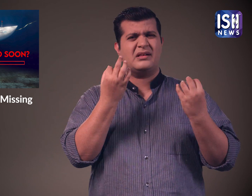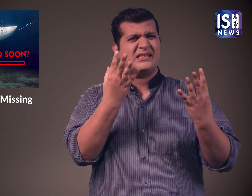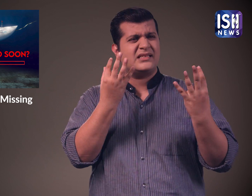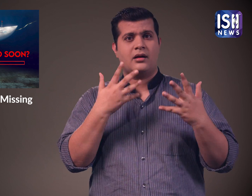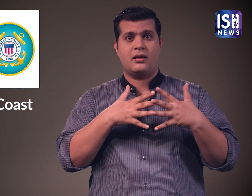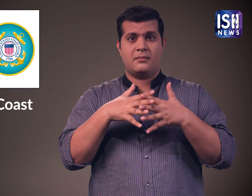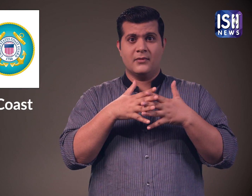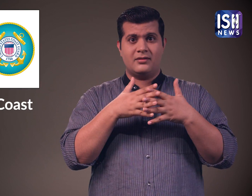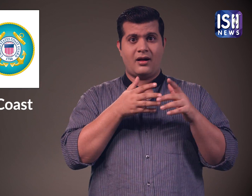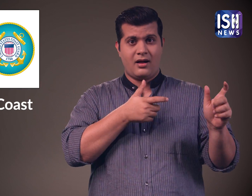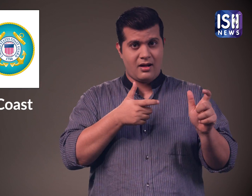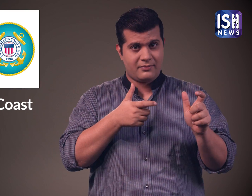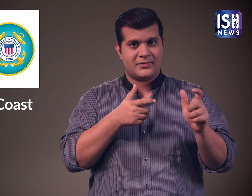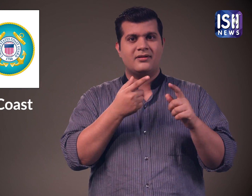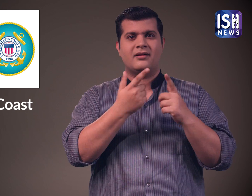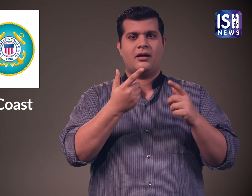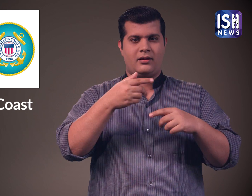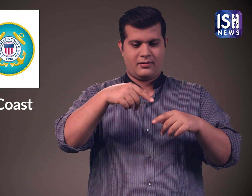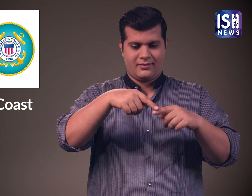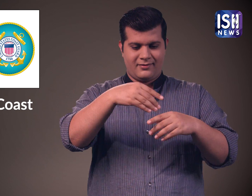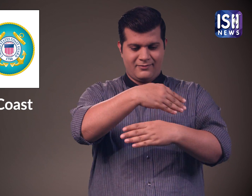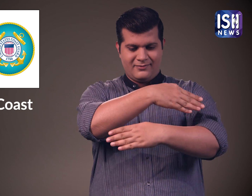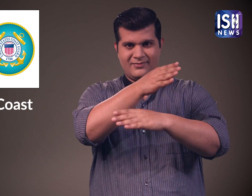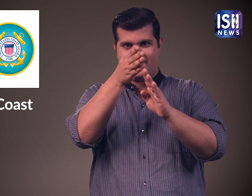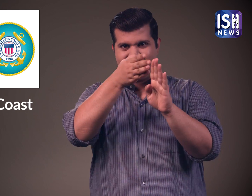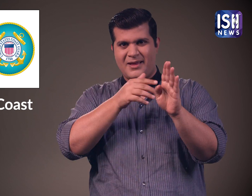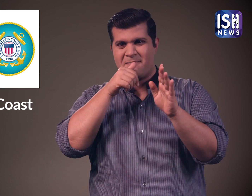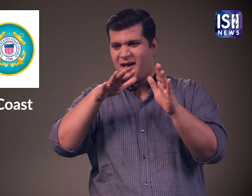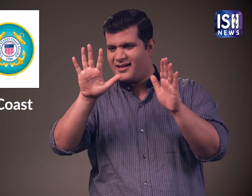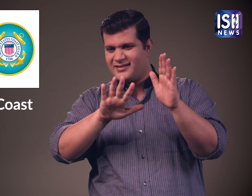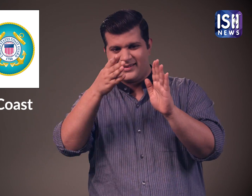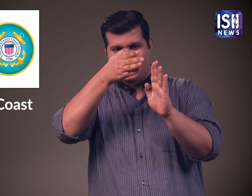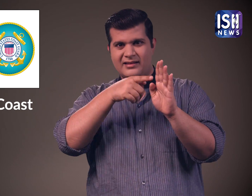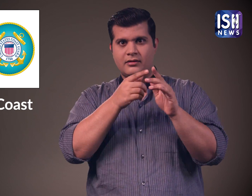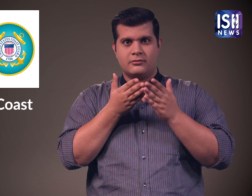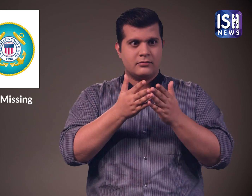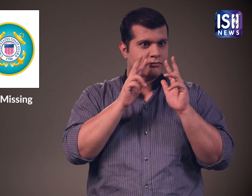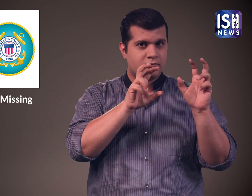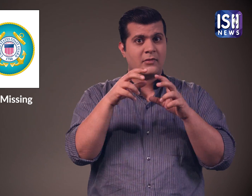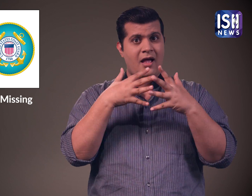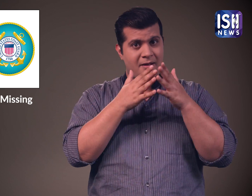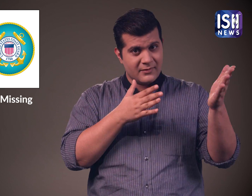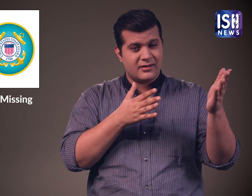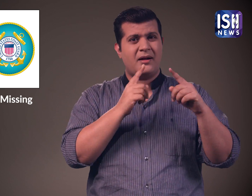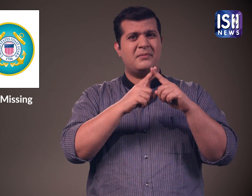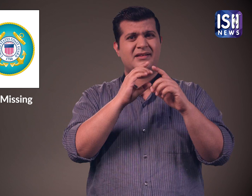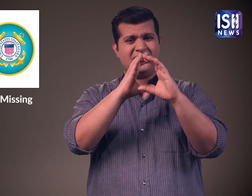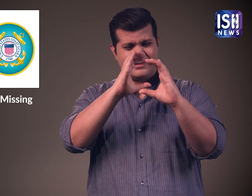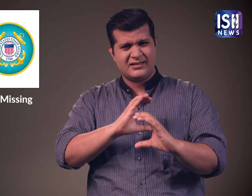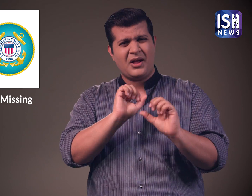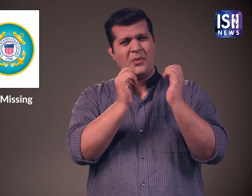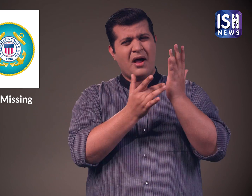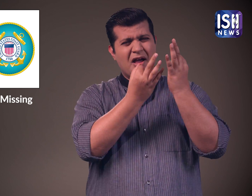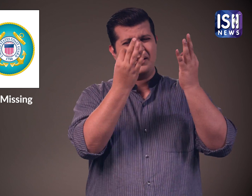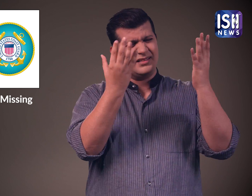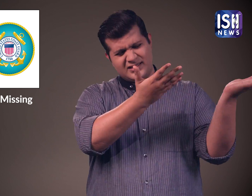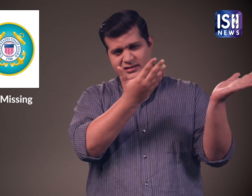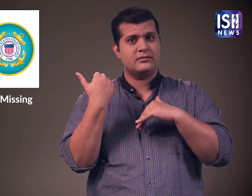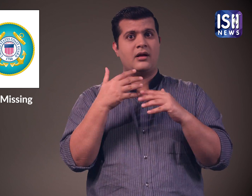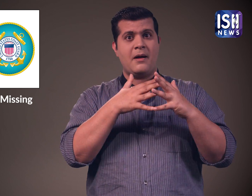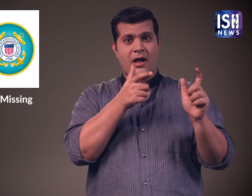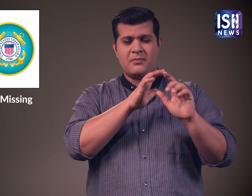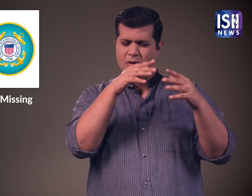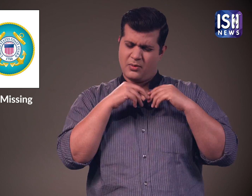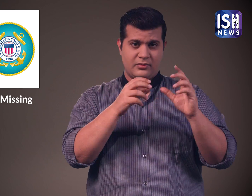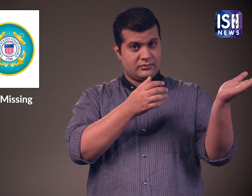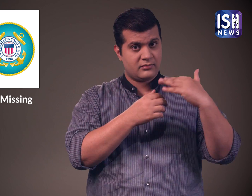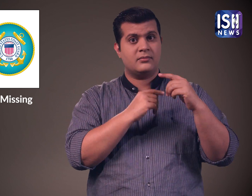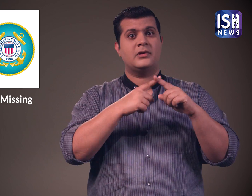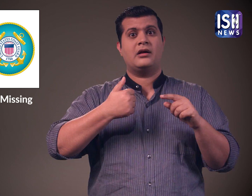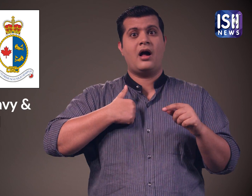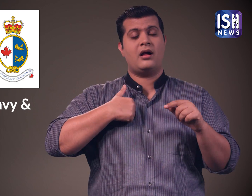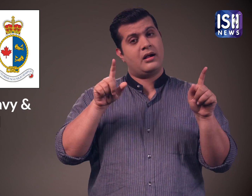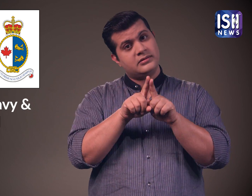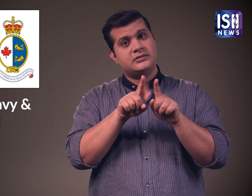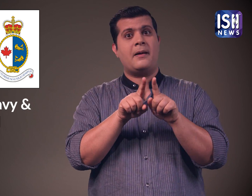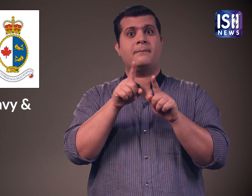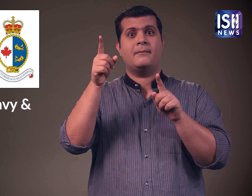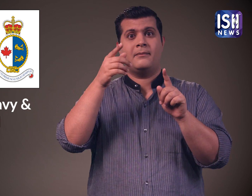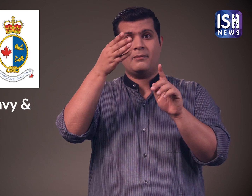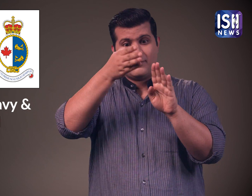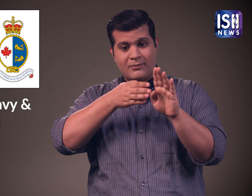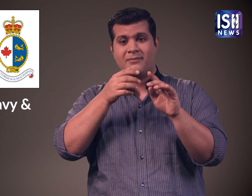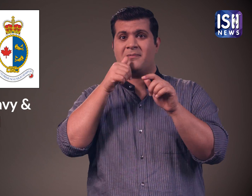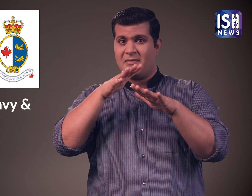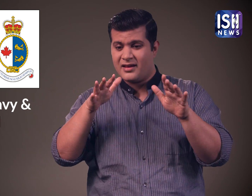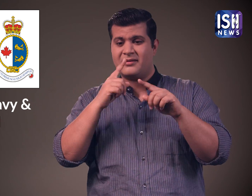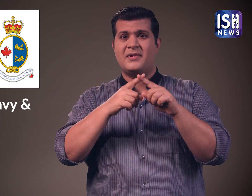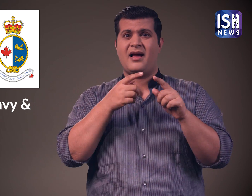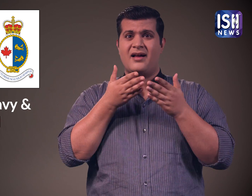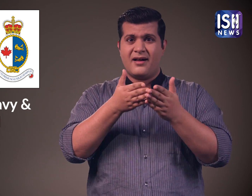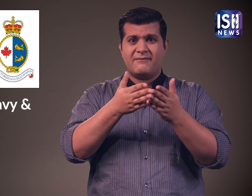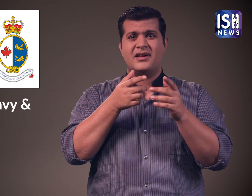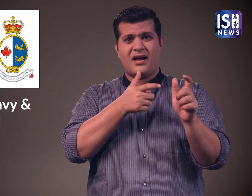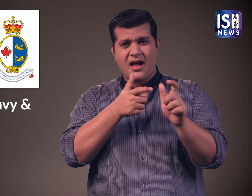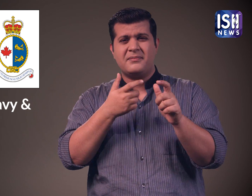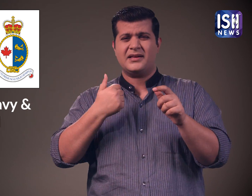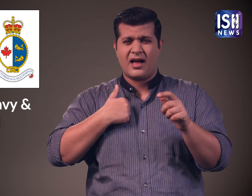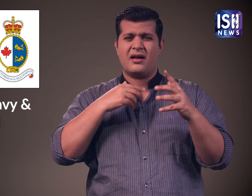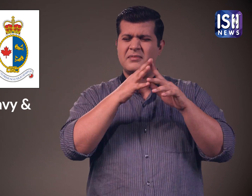The US Navy and Coast Guard, their submarines, the Canadian Navy and their Coast Guard